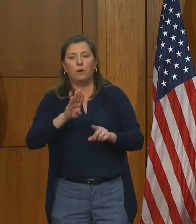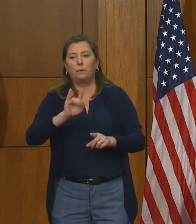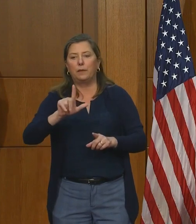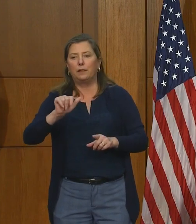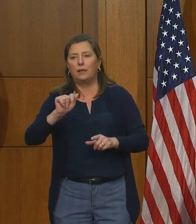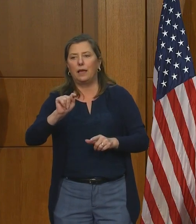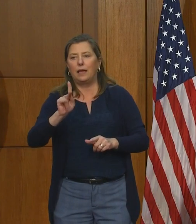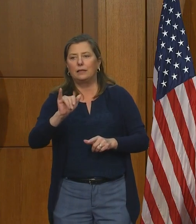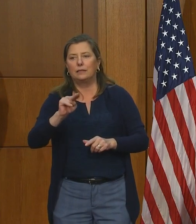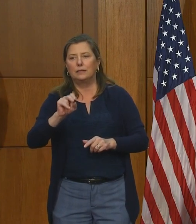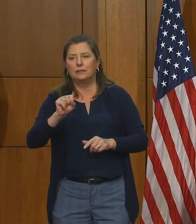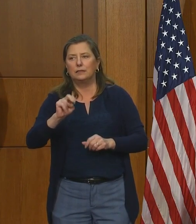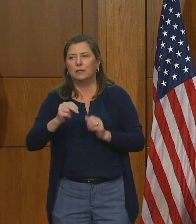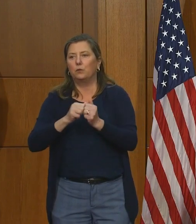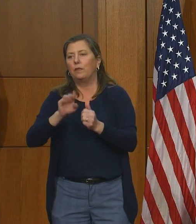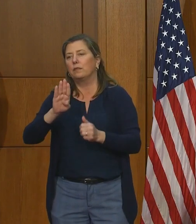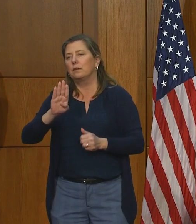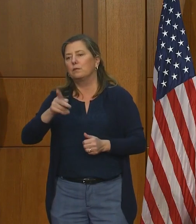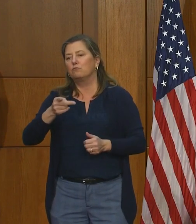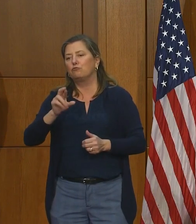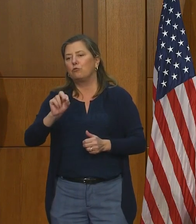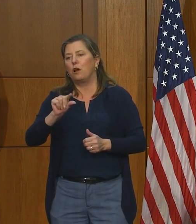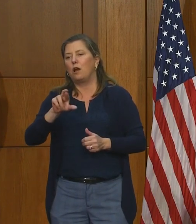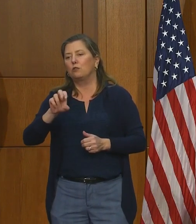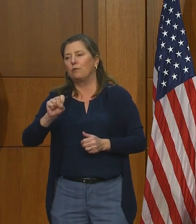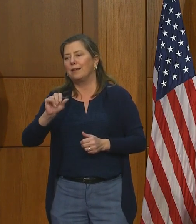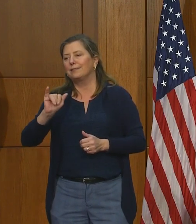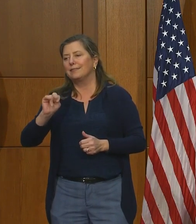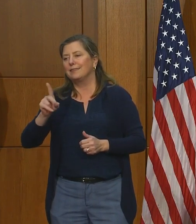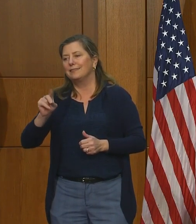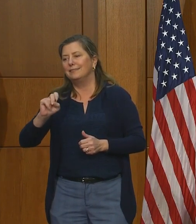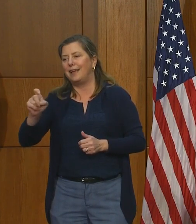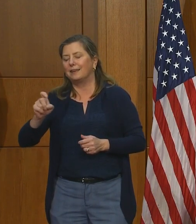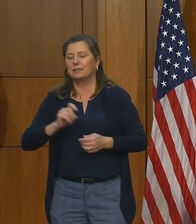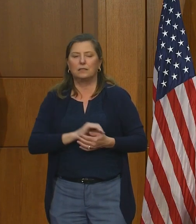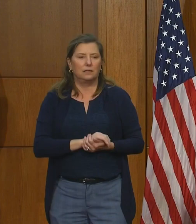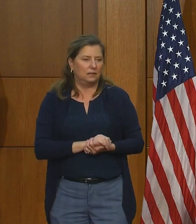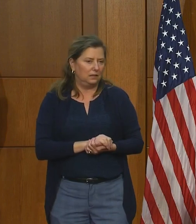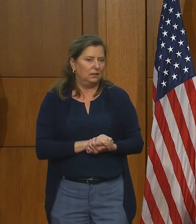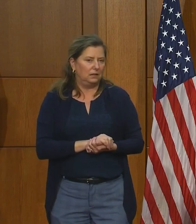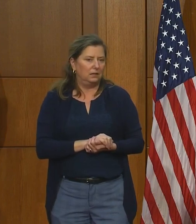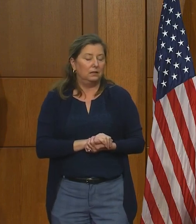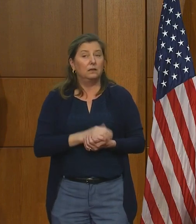THAT AND TO GET AND AFTERWARDS.